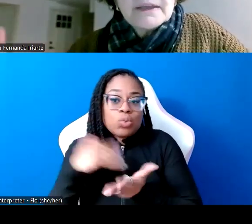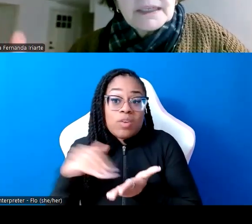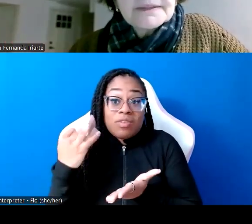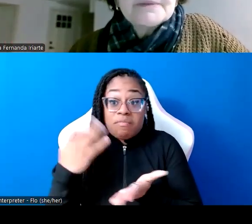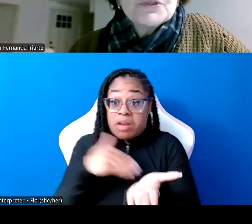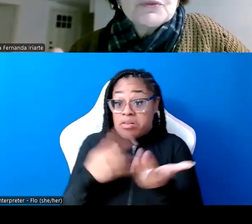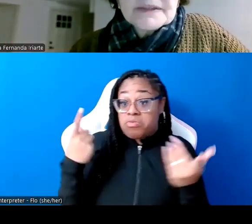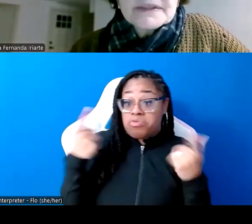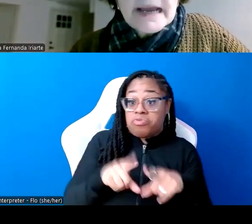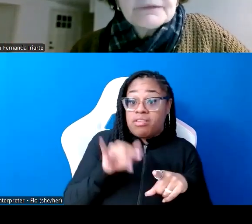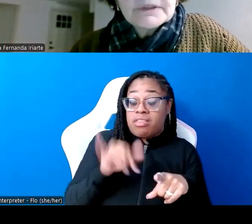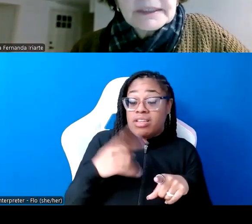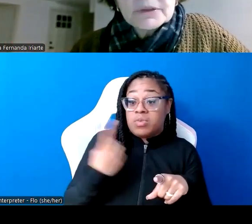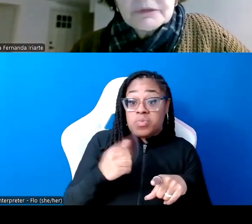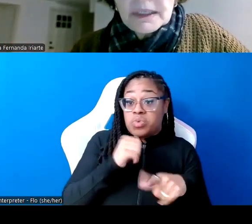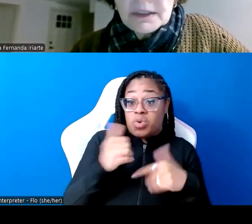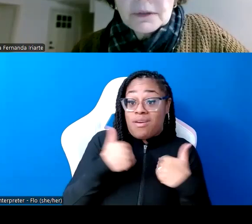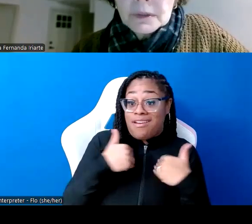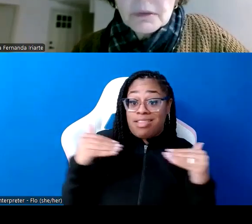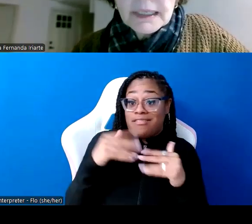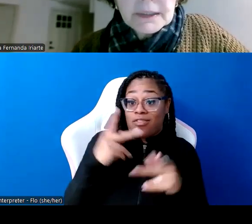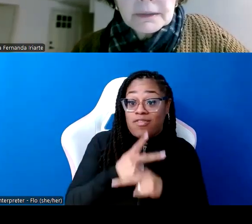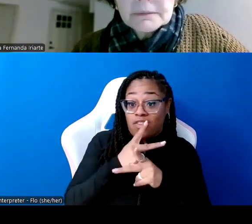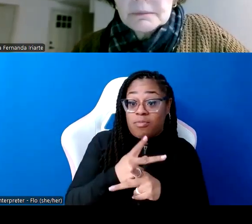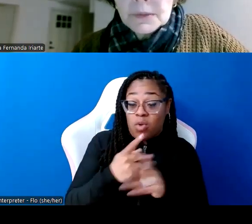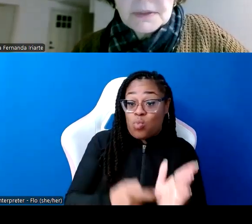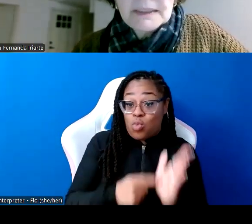that someone who doesn't have the level of care required nursing,